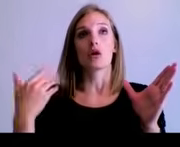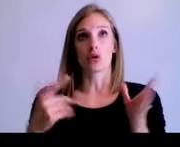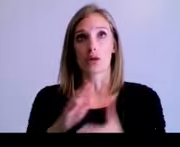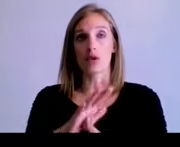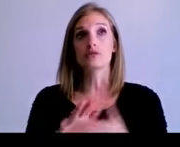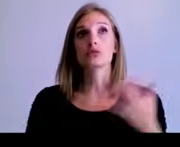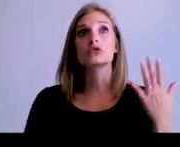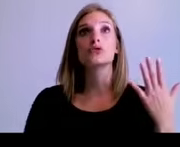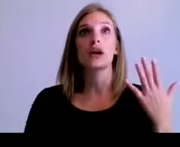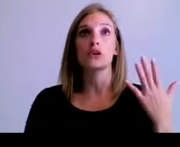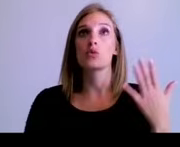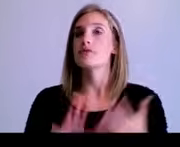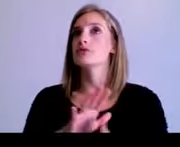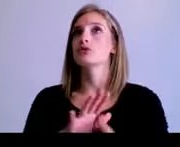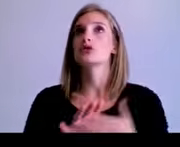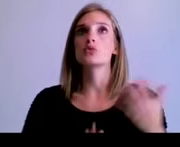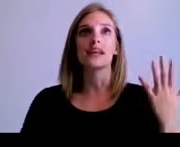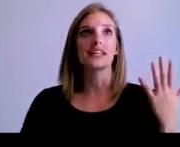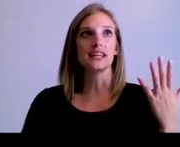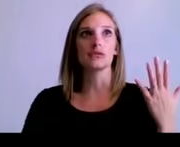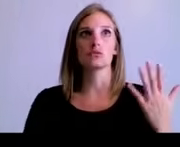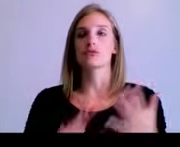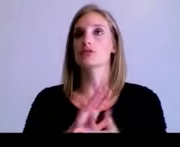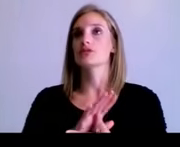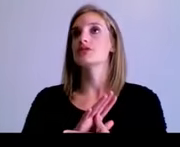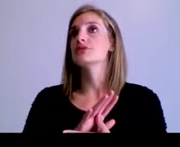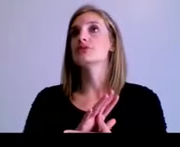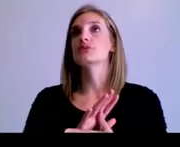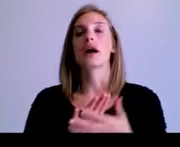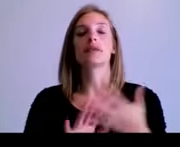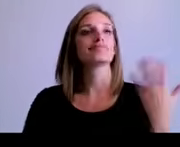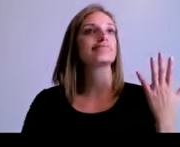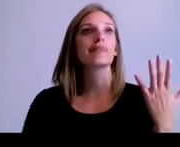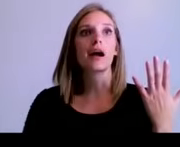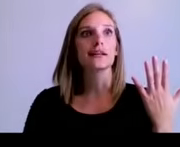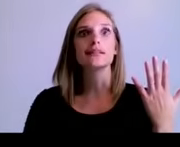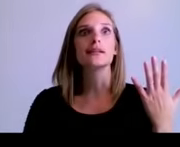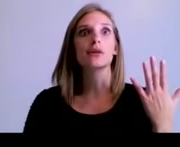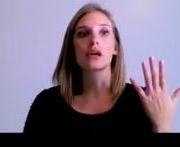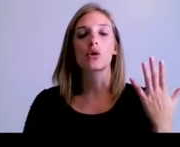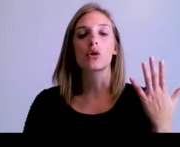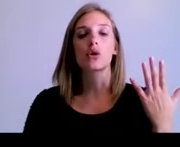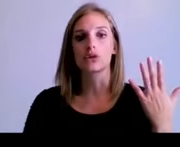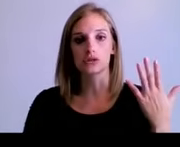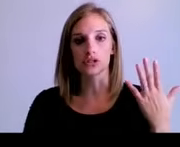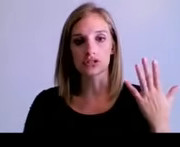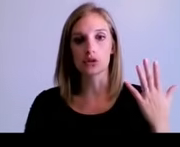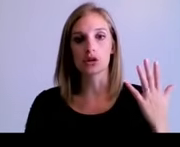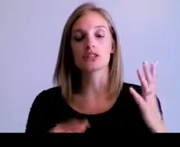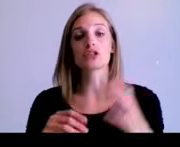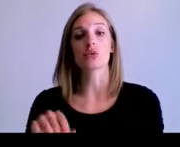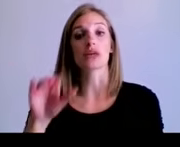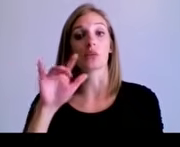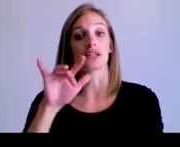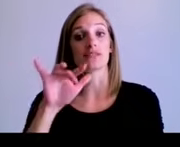what fruits do I know, what fruits do I eat, what fruits do I see when I go to the grocery store.